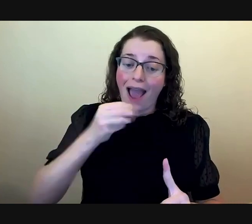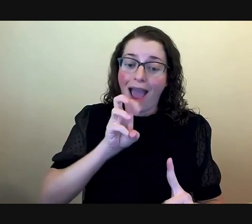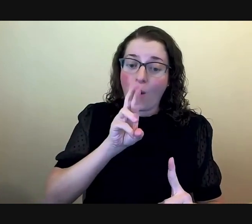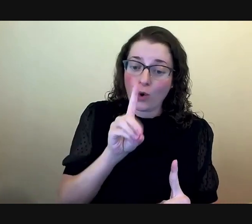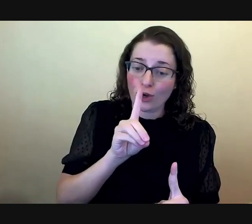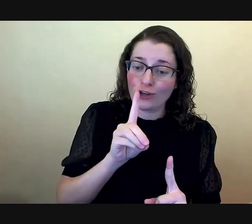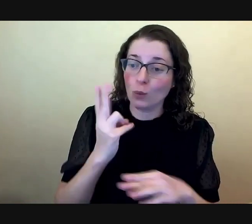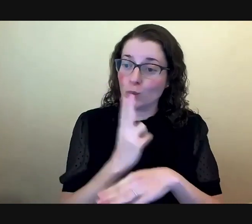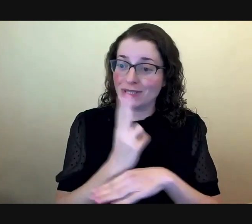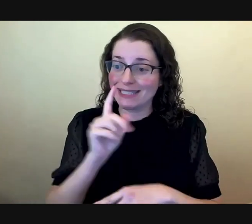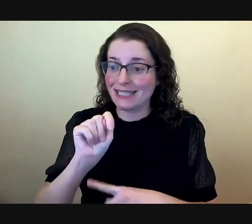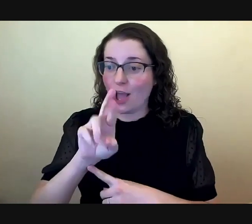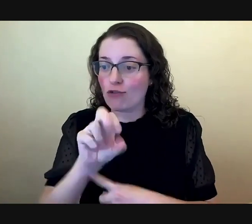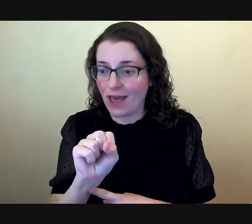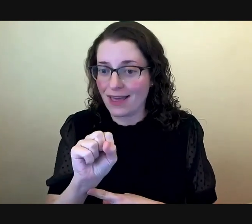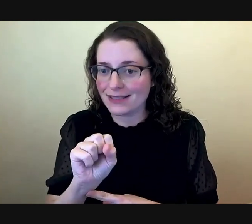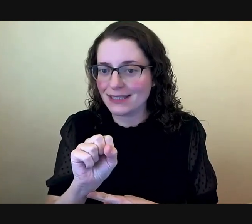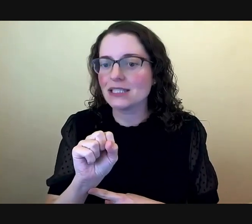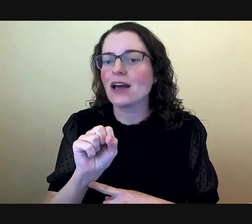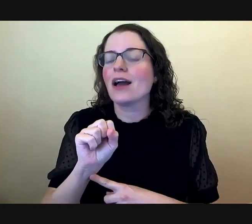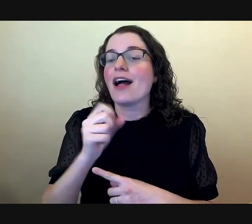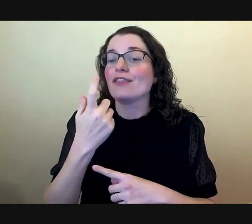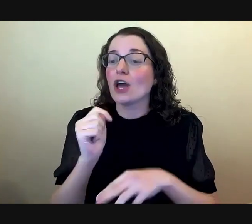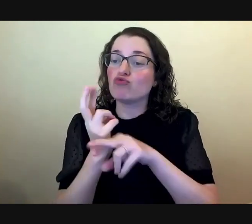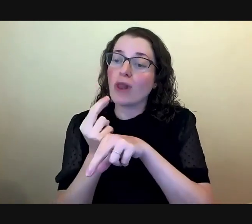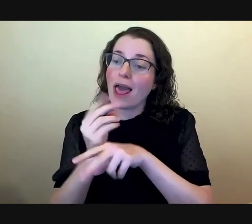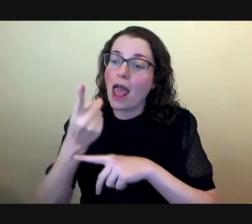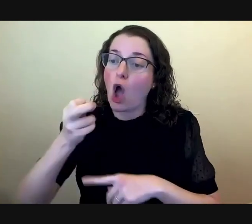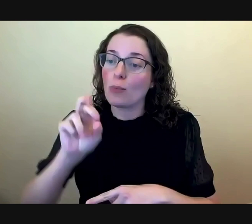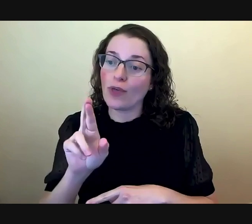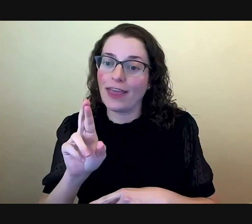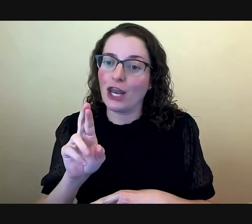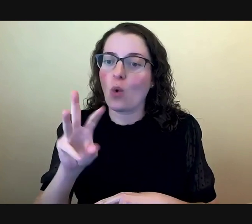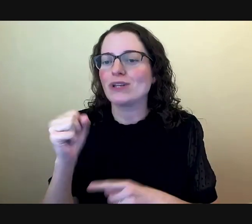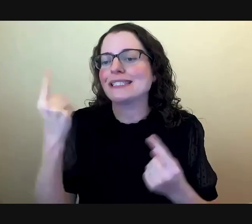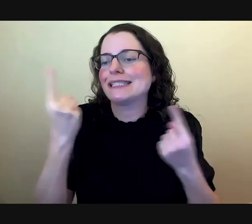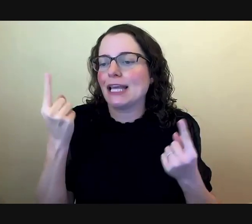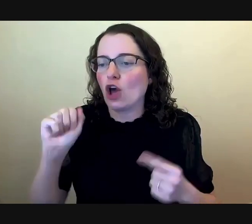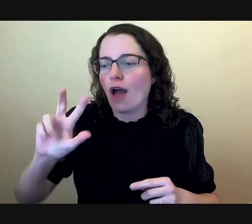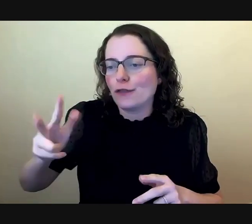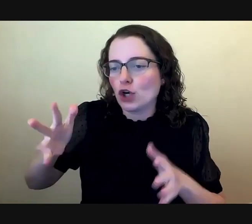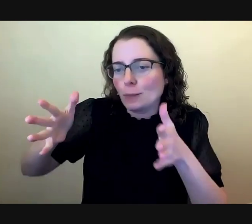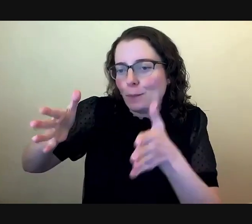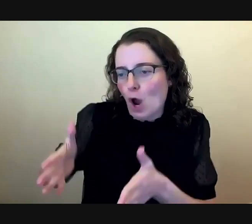And when Howard used TRS, the relay operator person